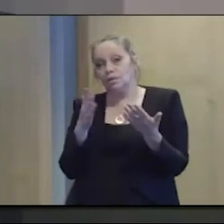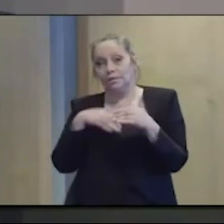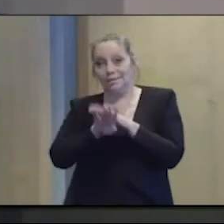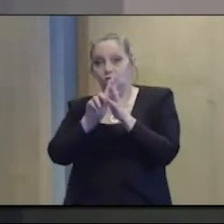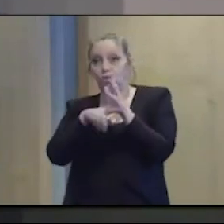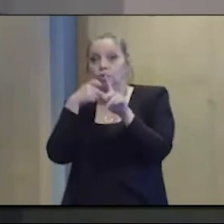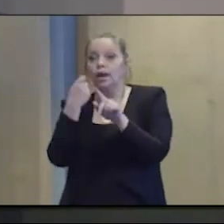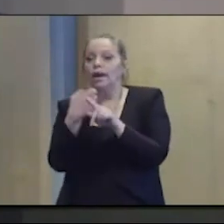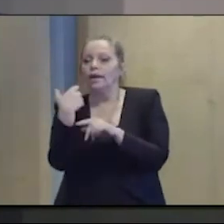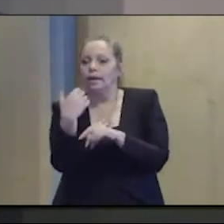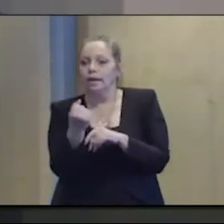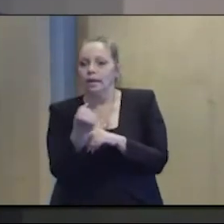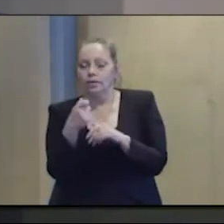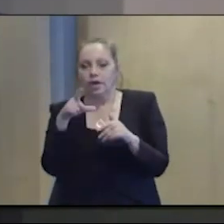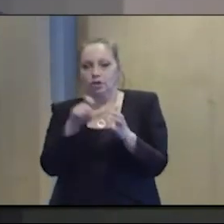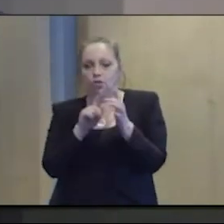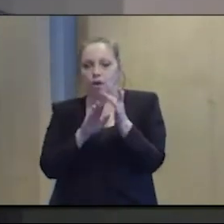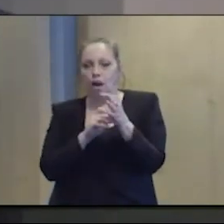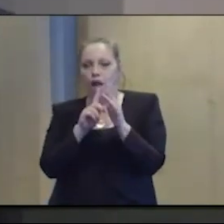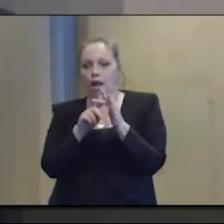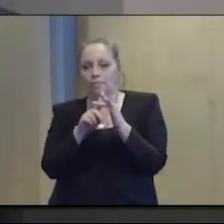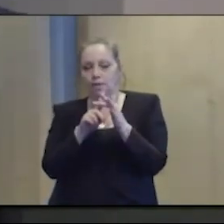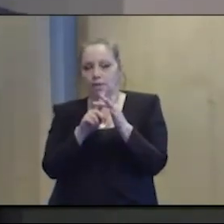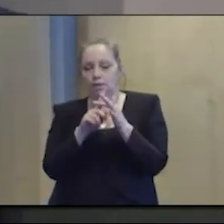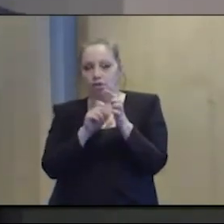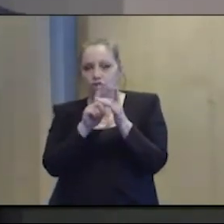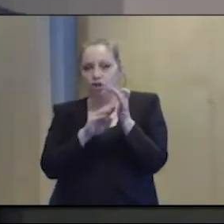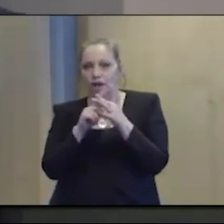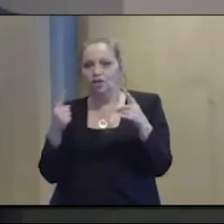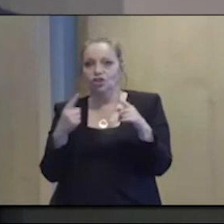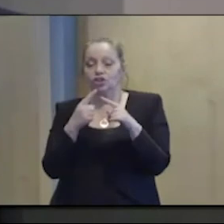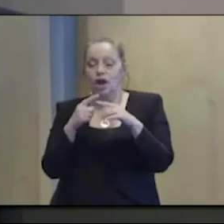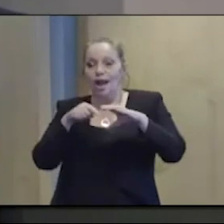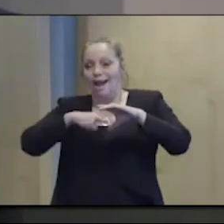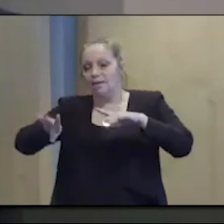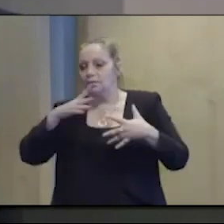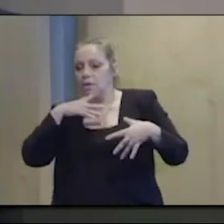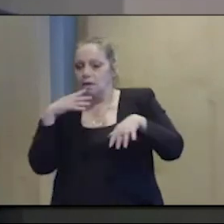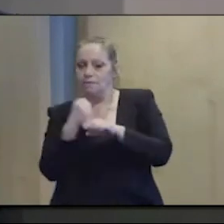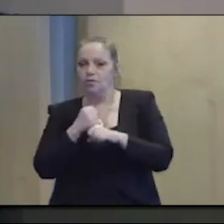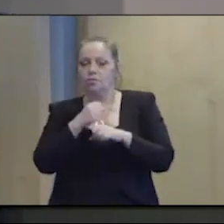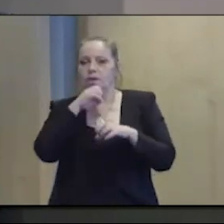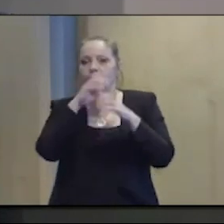who they took climate change outside of government parliamentary process, so they have the climate